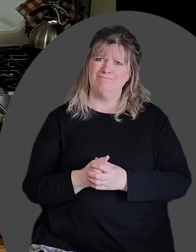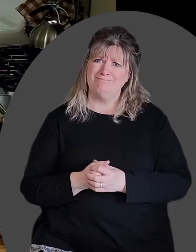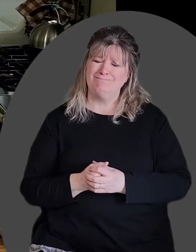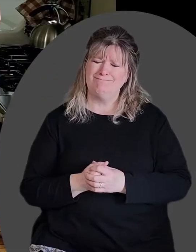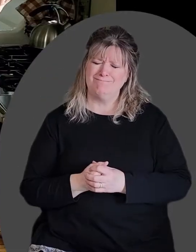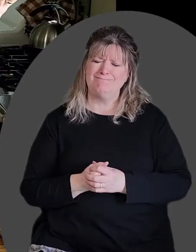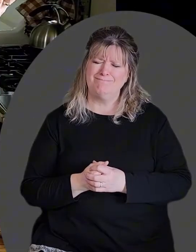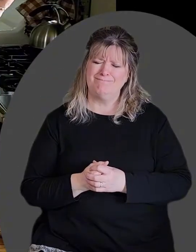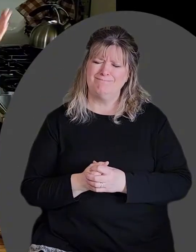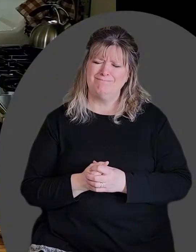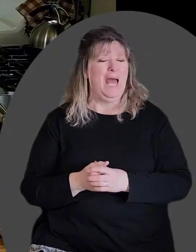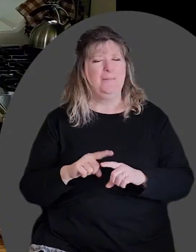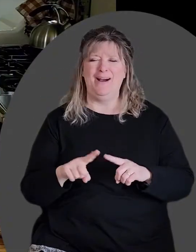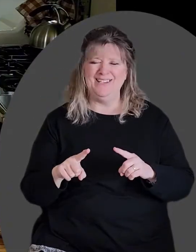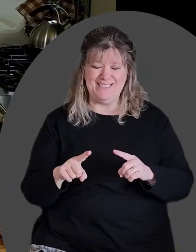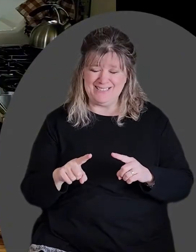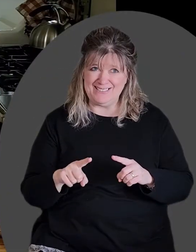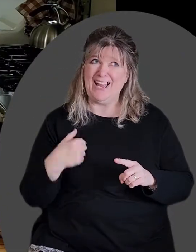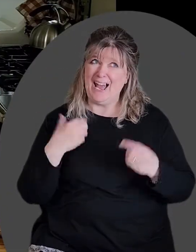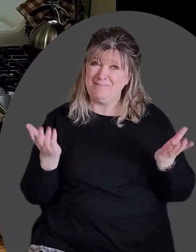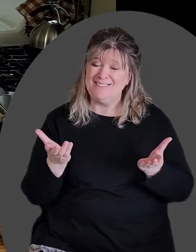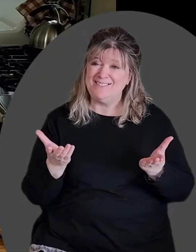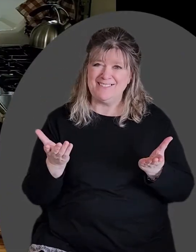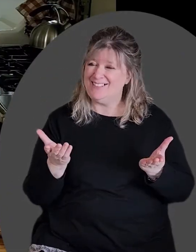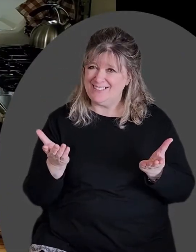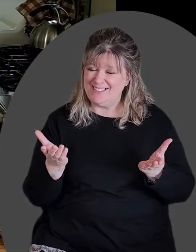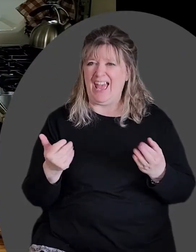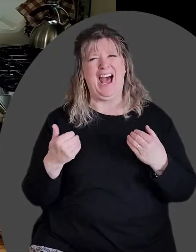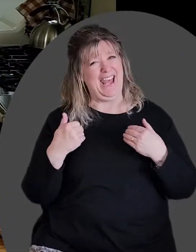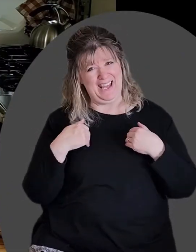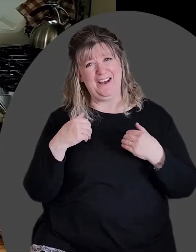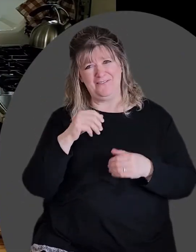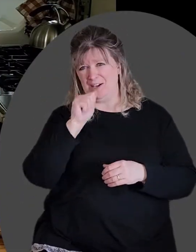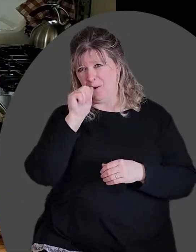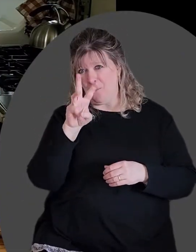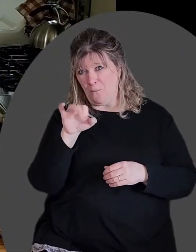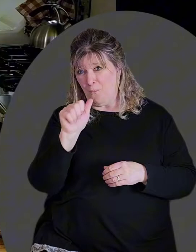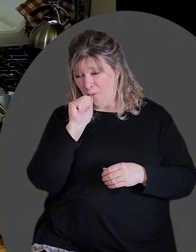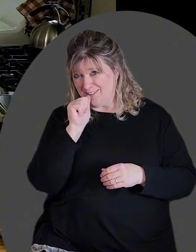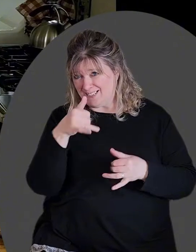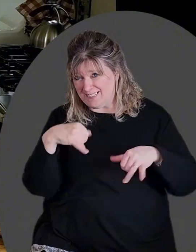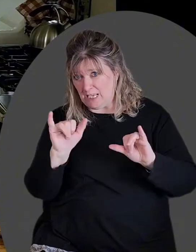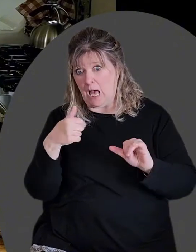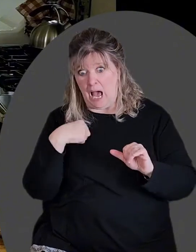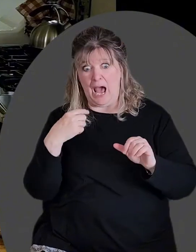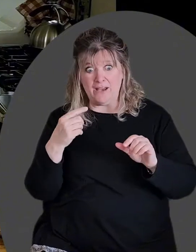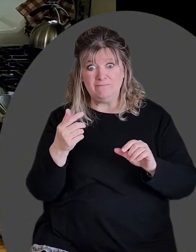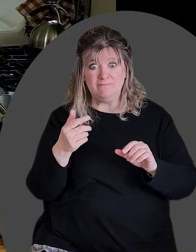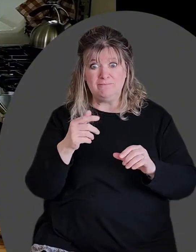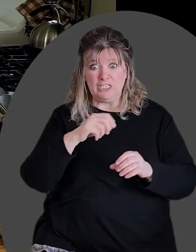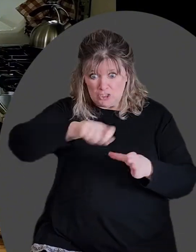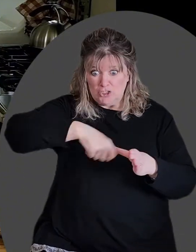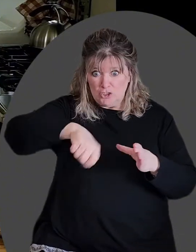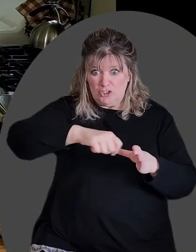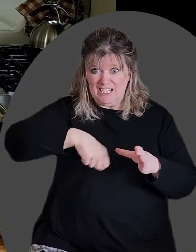but here I am I've got the walnuts still I have been stirring them almost every day